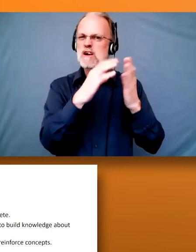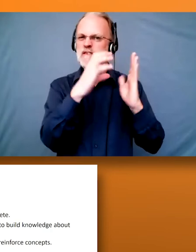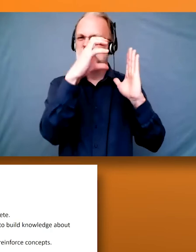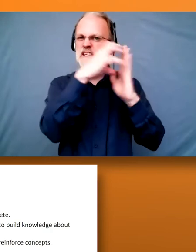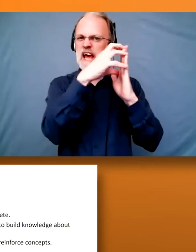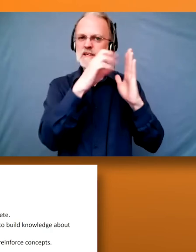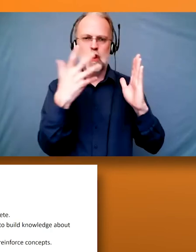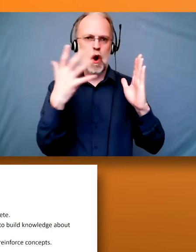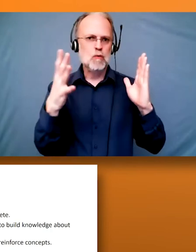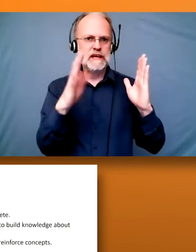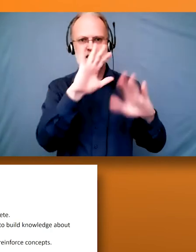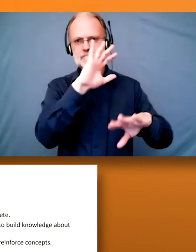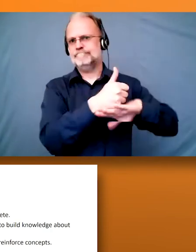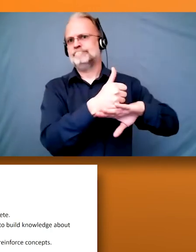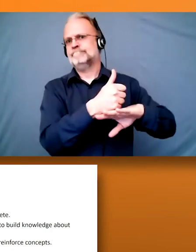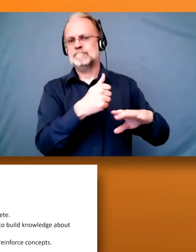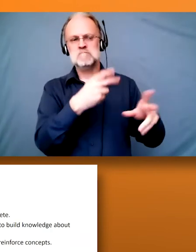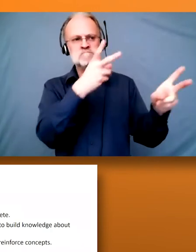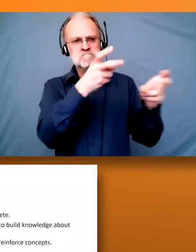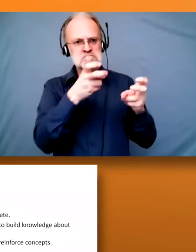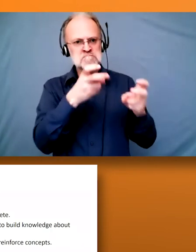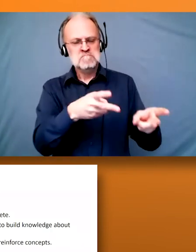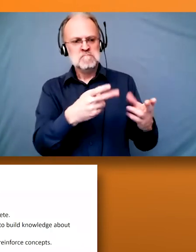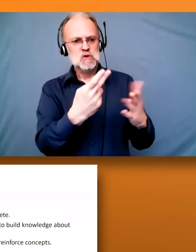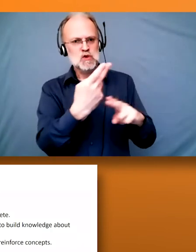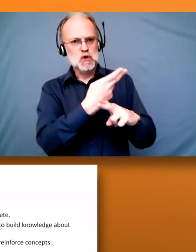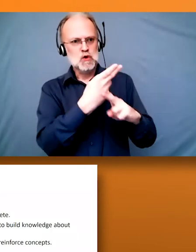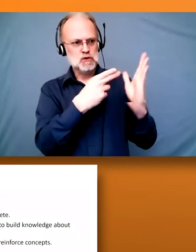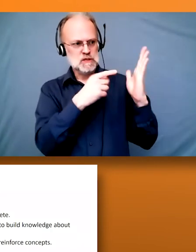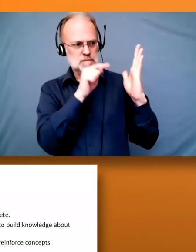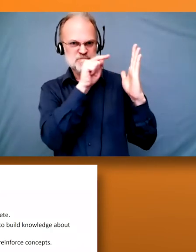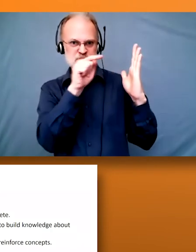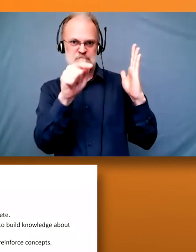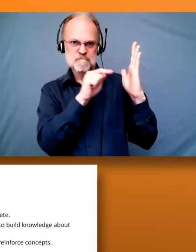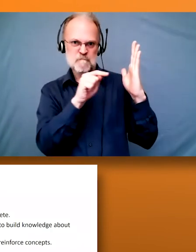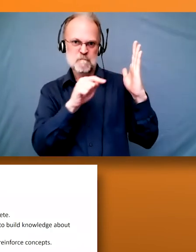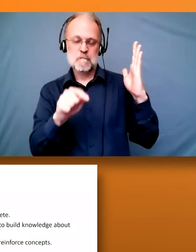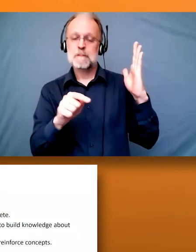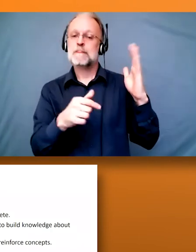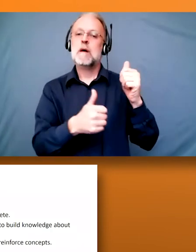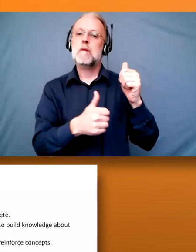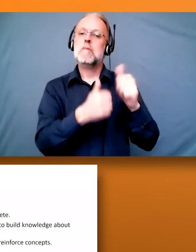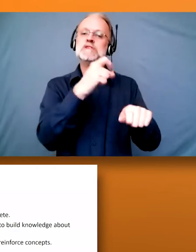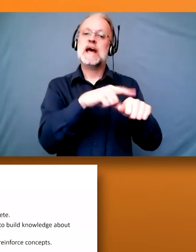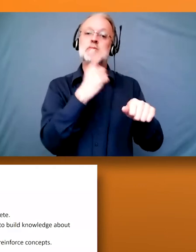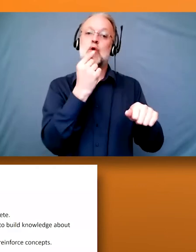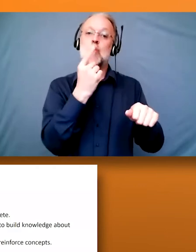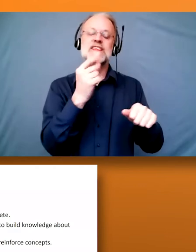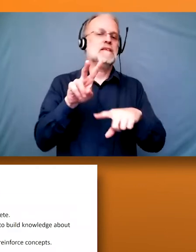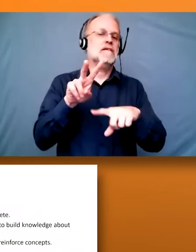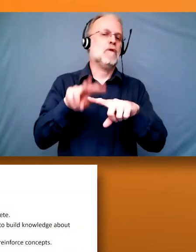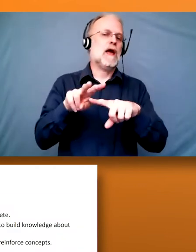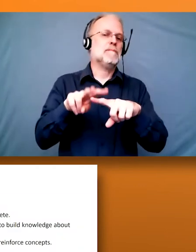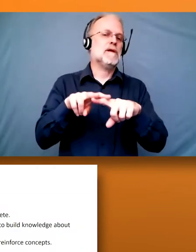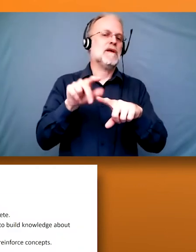or you can find some that are already made--are already made, and you take out the words-- most of the time you're going to take out the vocabulary words, right?